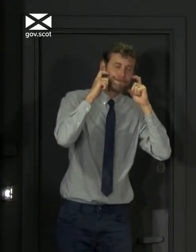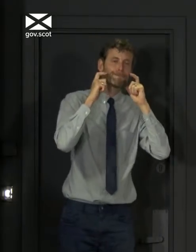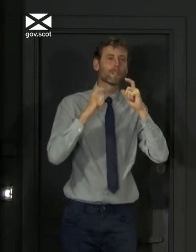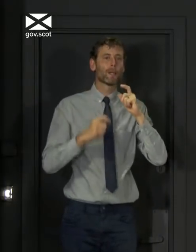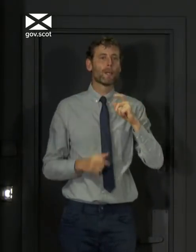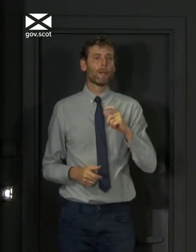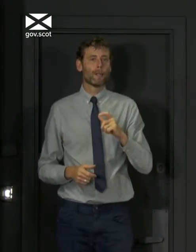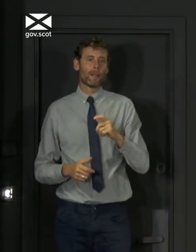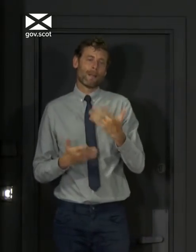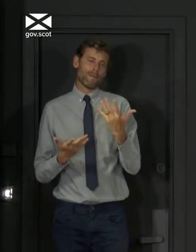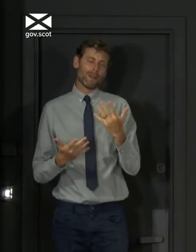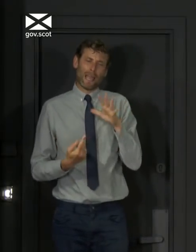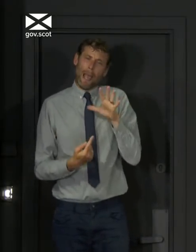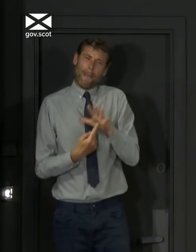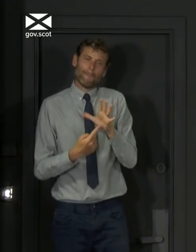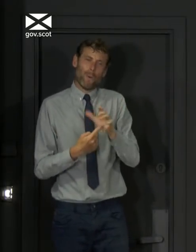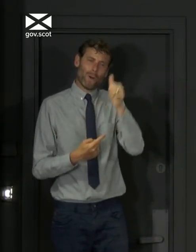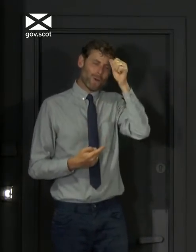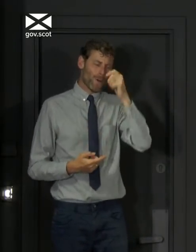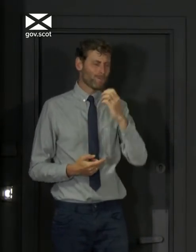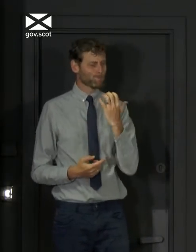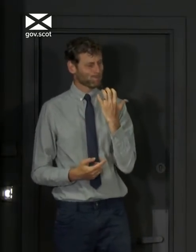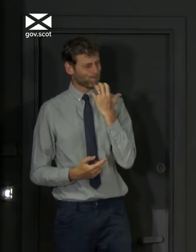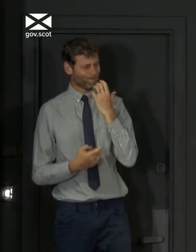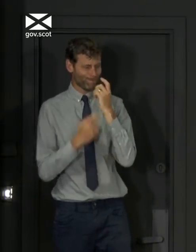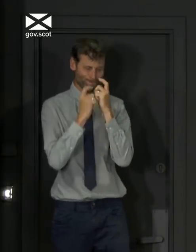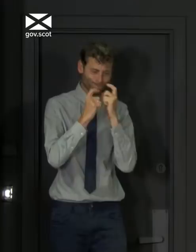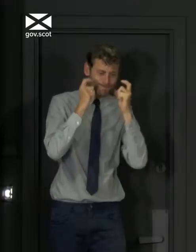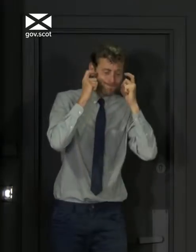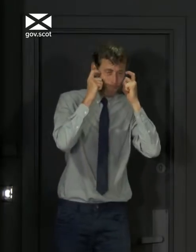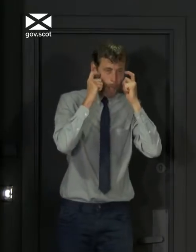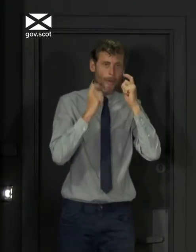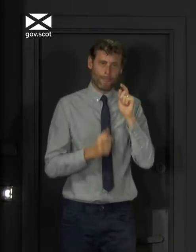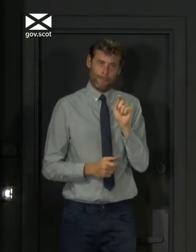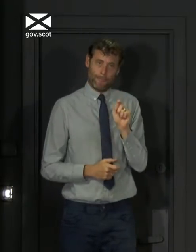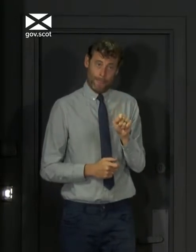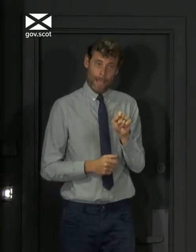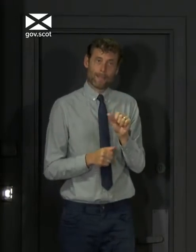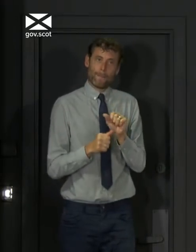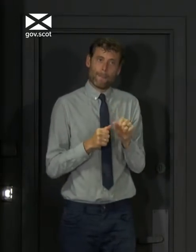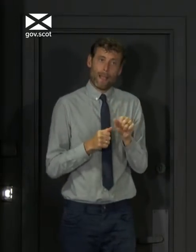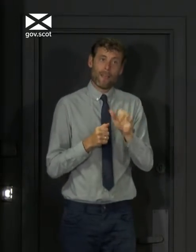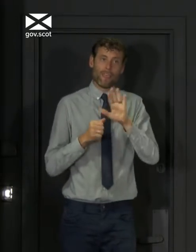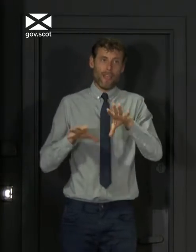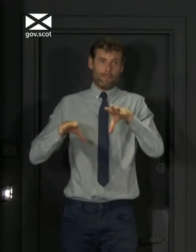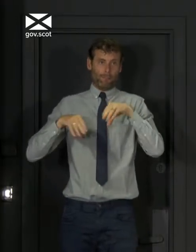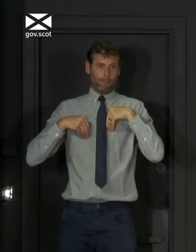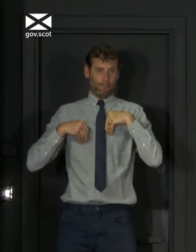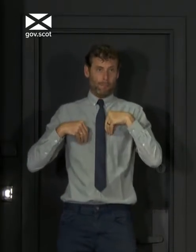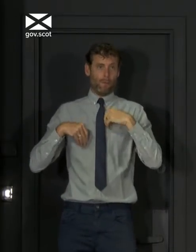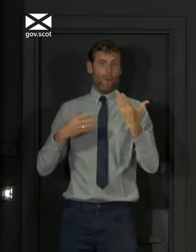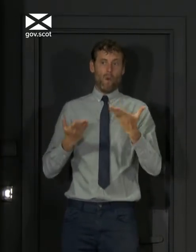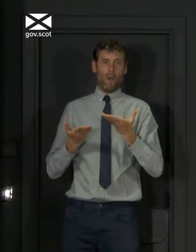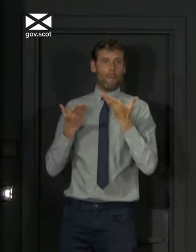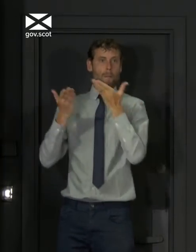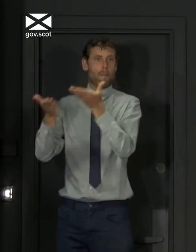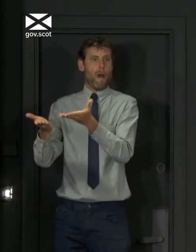discomfort - which none of us enjoy - is preferable to getting Covid, or indeed to passing it on to someone else.